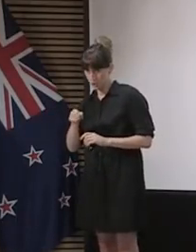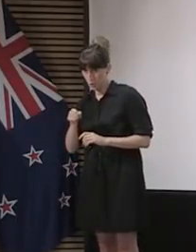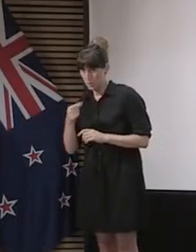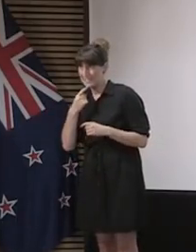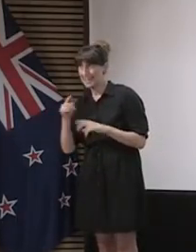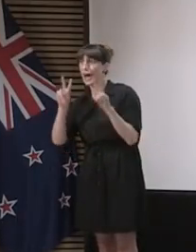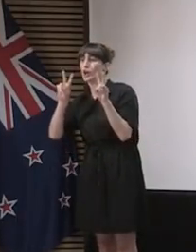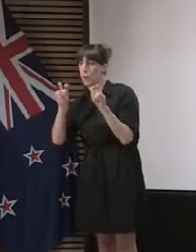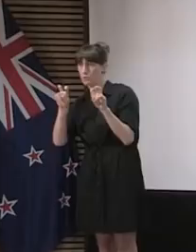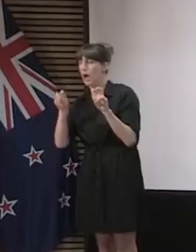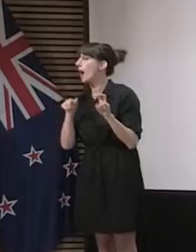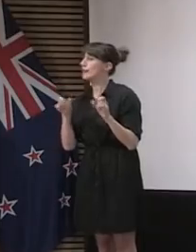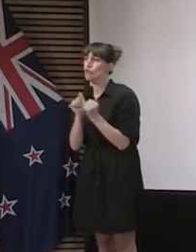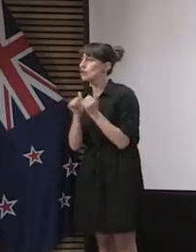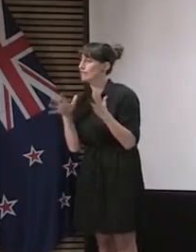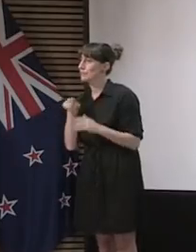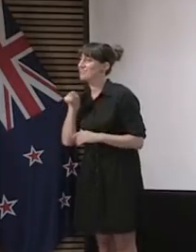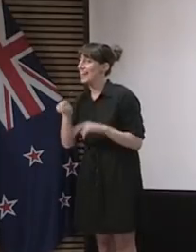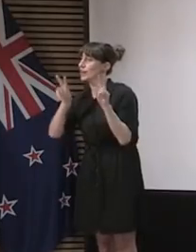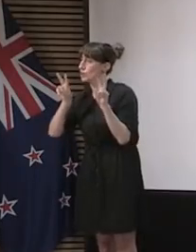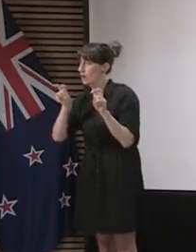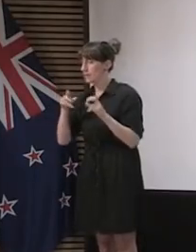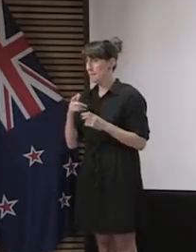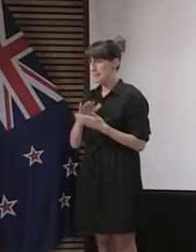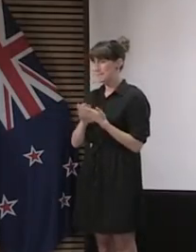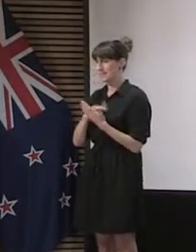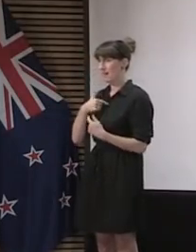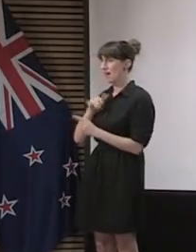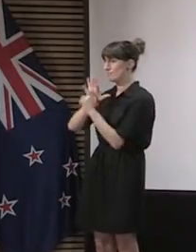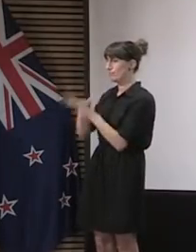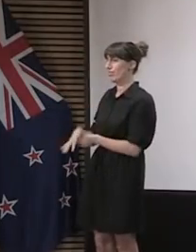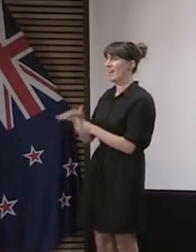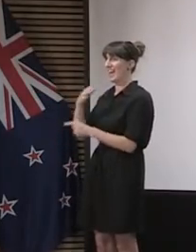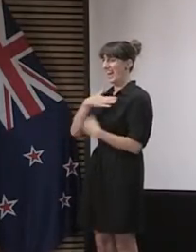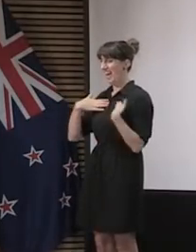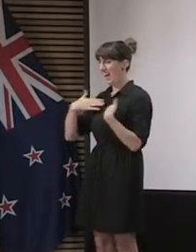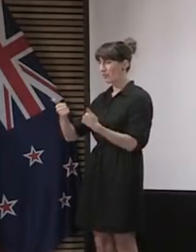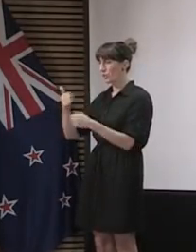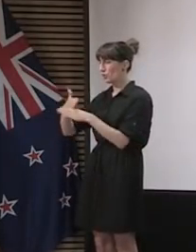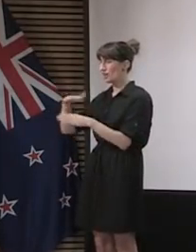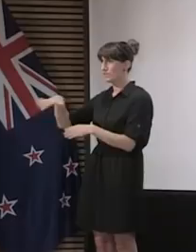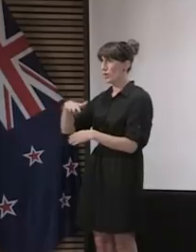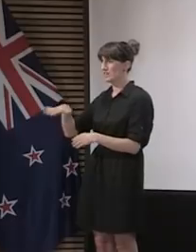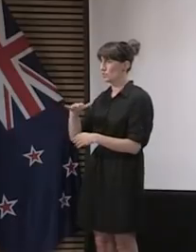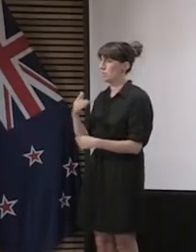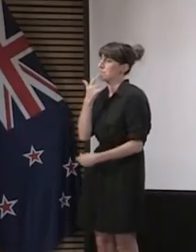with andthat does not mean Itrivialalised the views of ourhealth work Much of what wehave